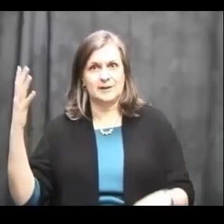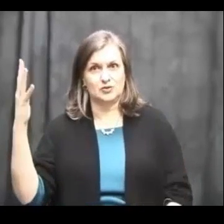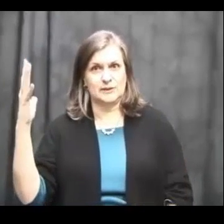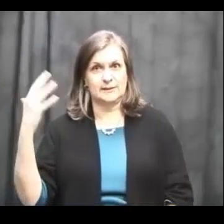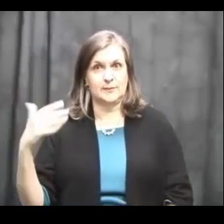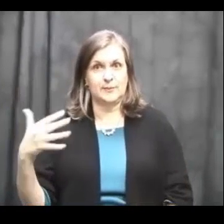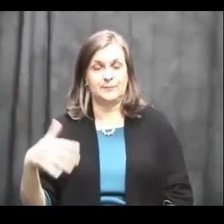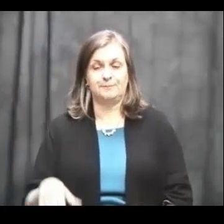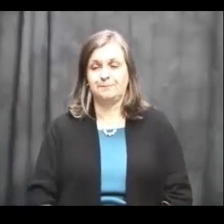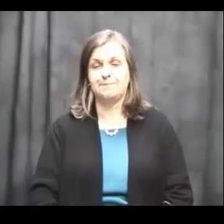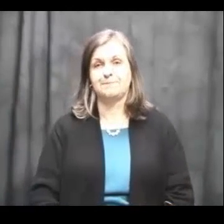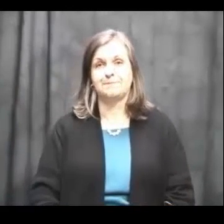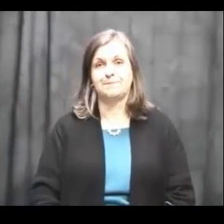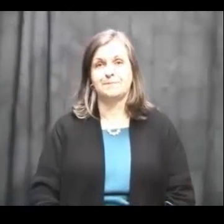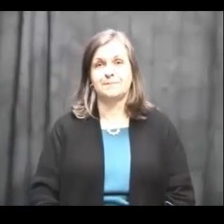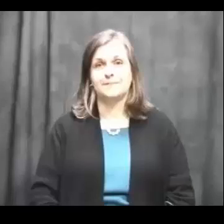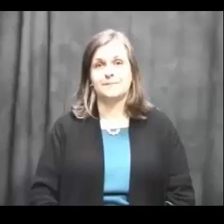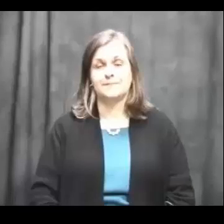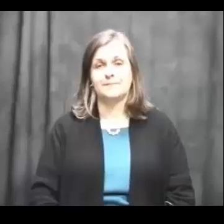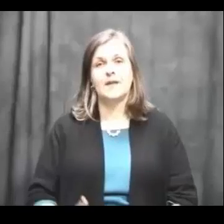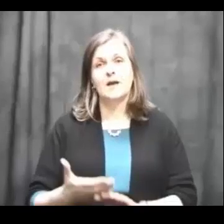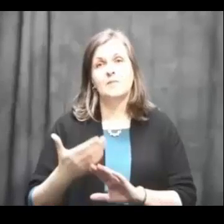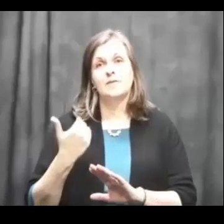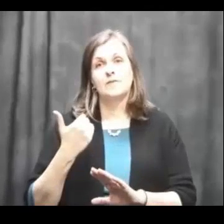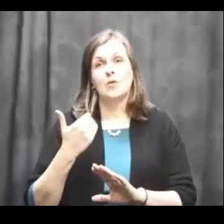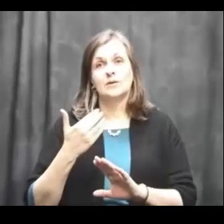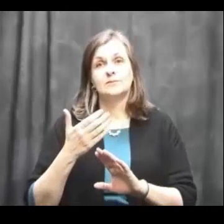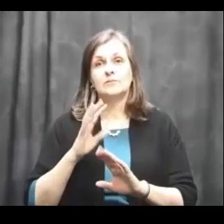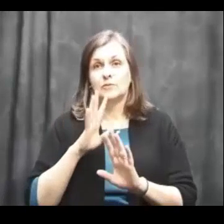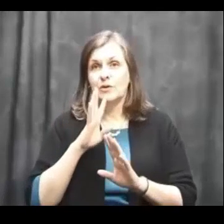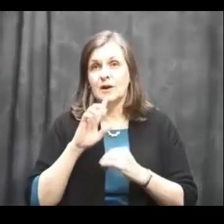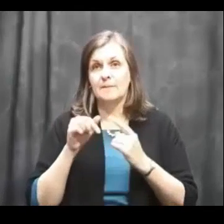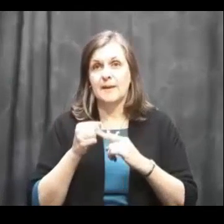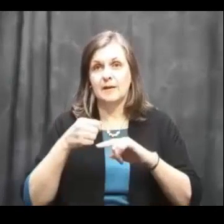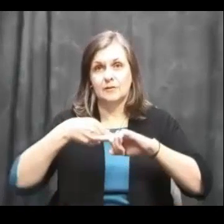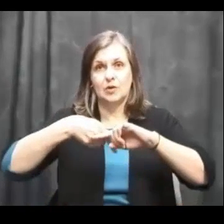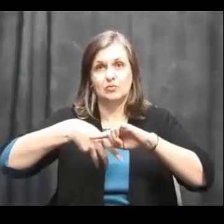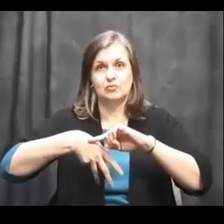that's a big tree!! we've talked about root hairs before